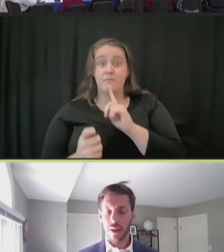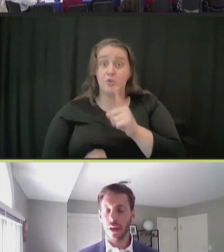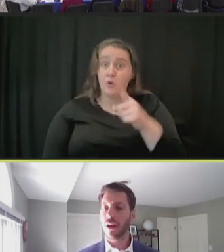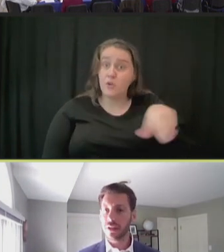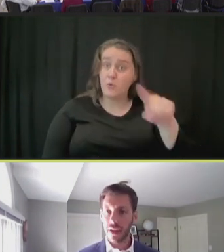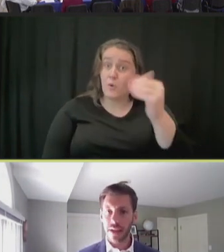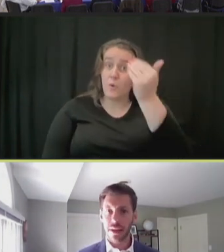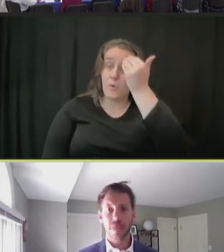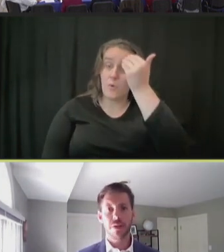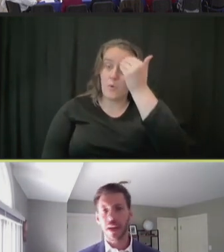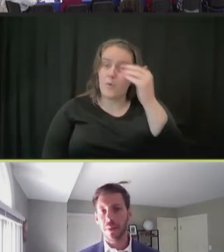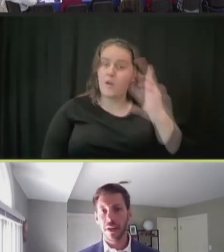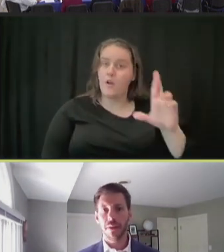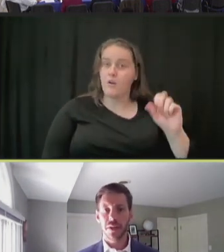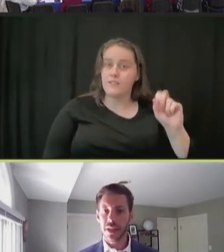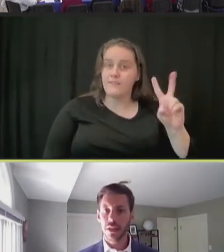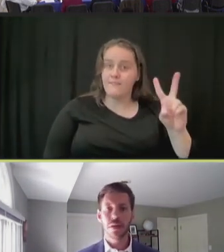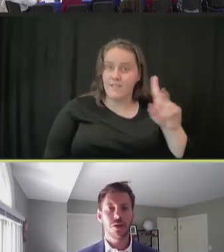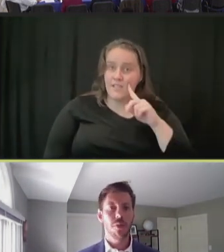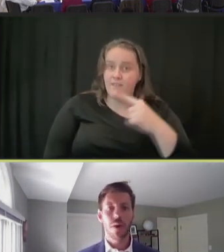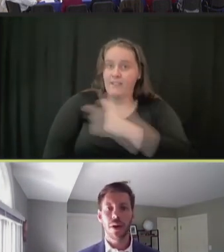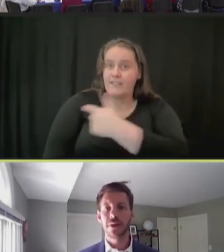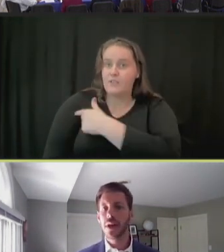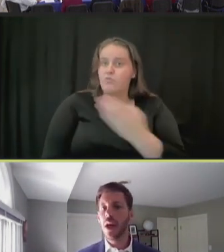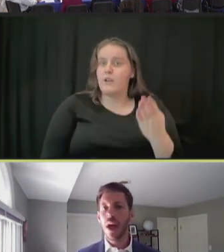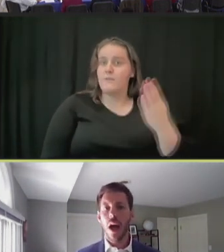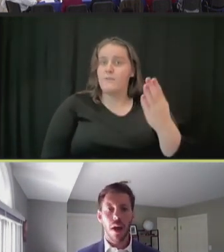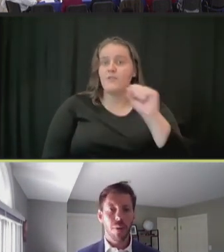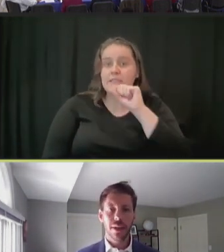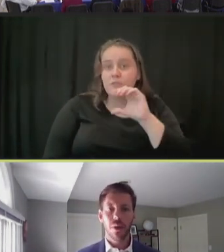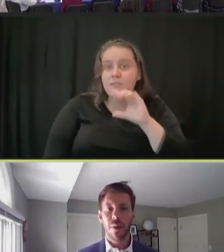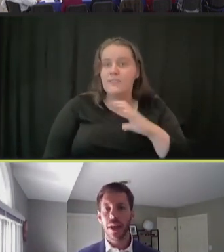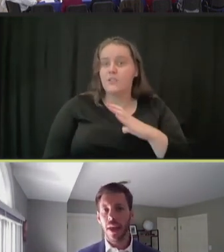the RSV vaccines are recommended for seniors, newborns, pregnant women,